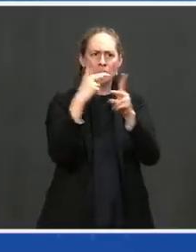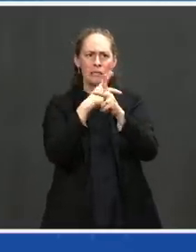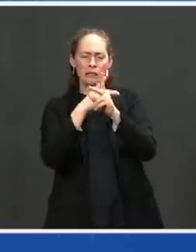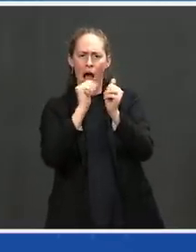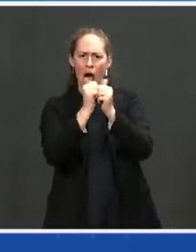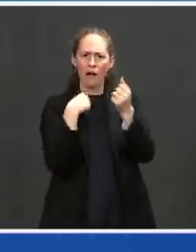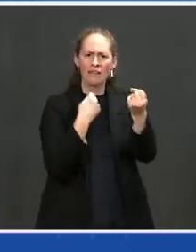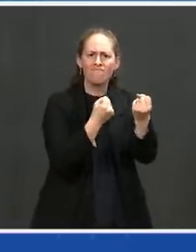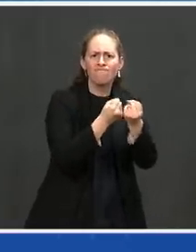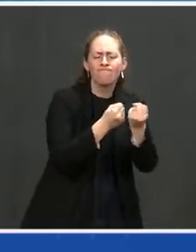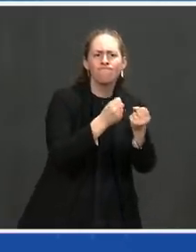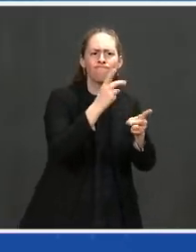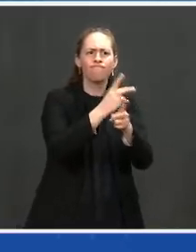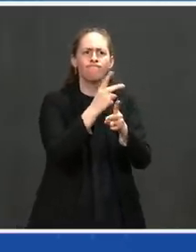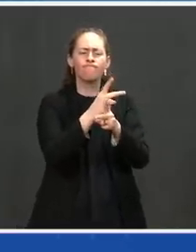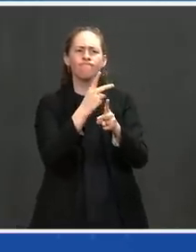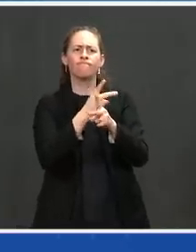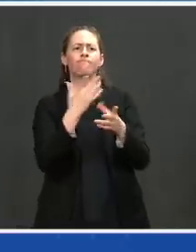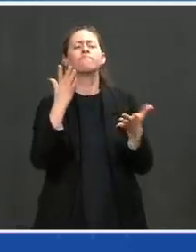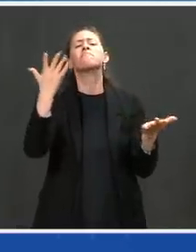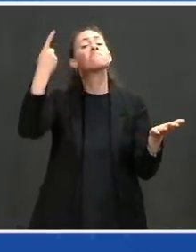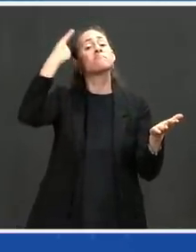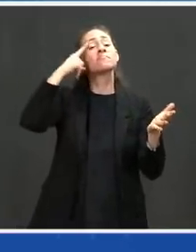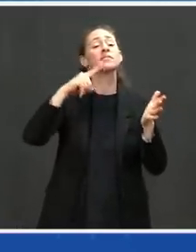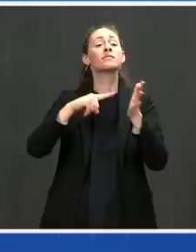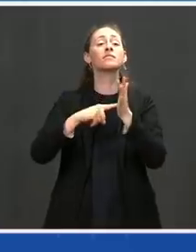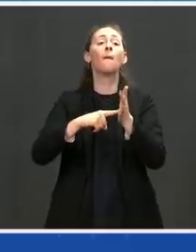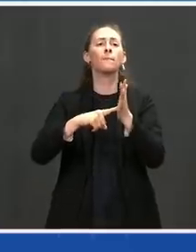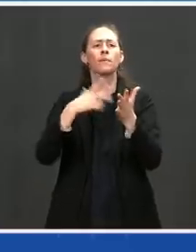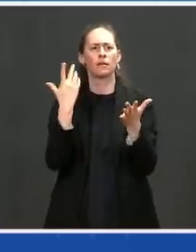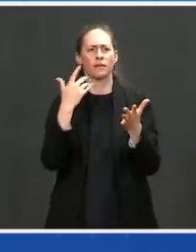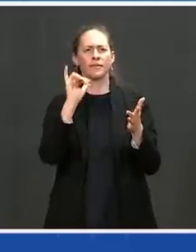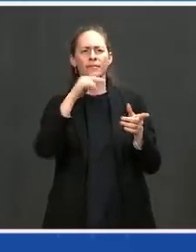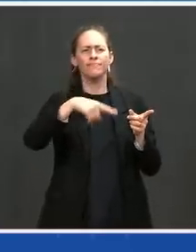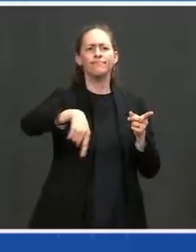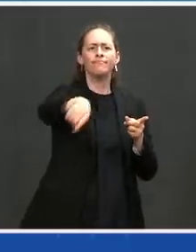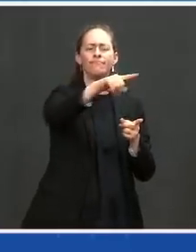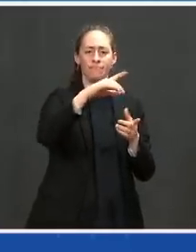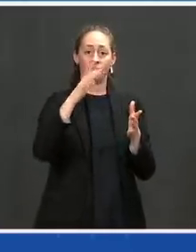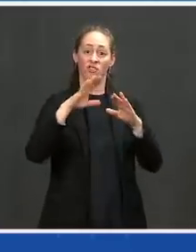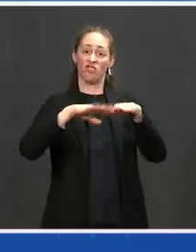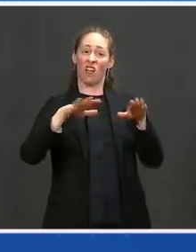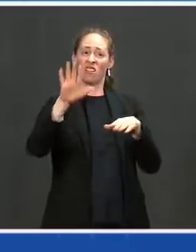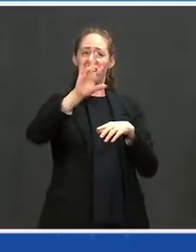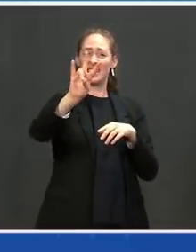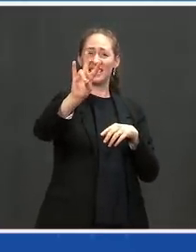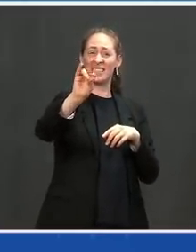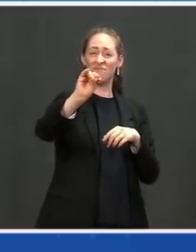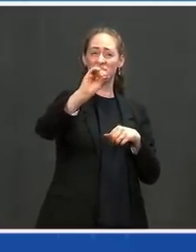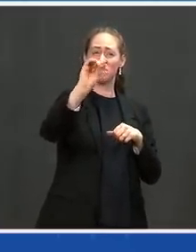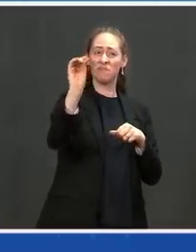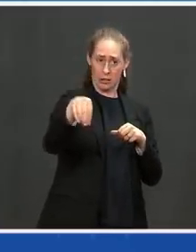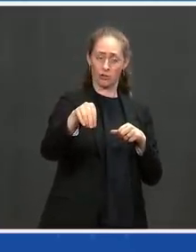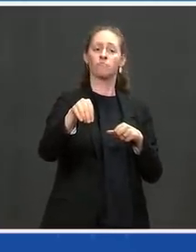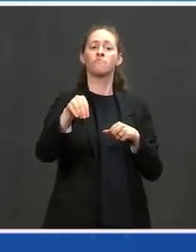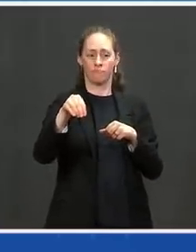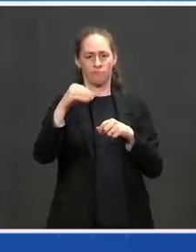who are coming across the border, over 70 percent are either 16 or 17 years old. We're not talking about people ripping babies